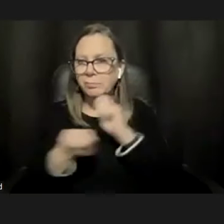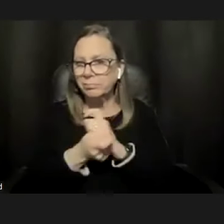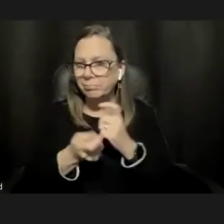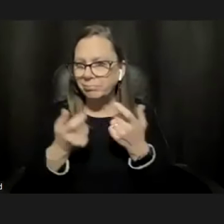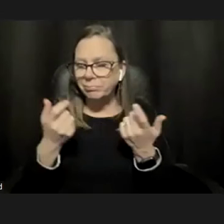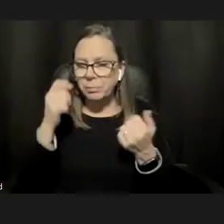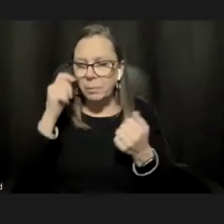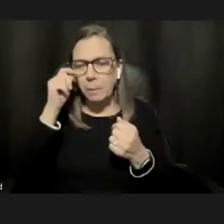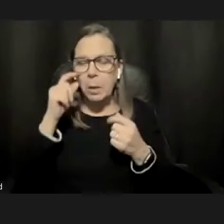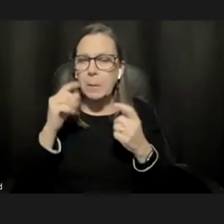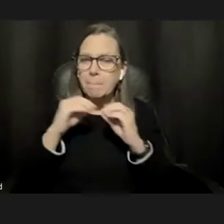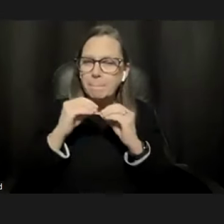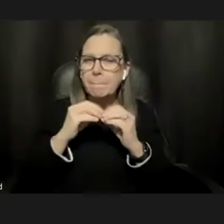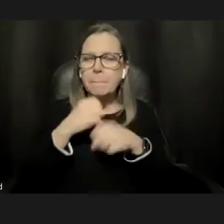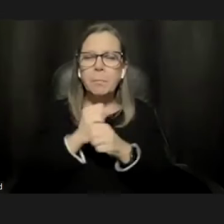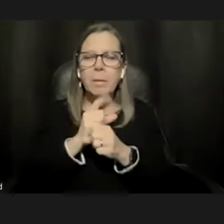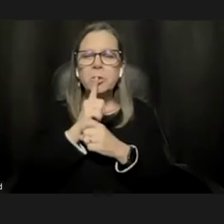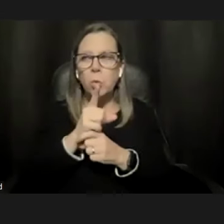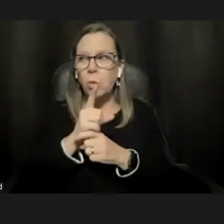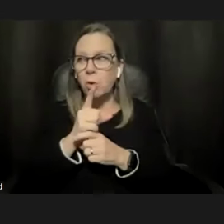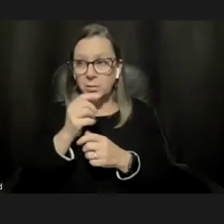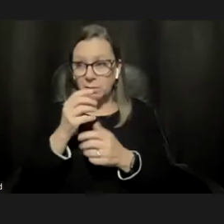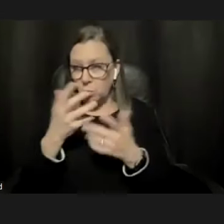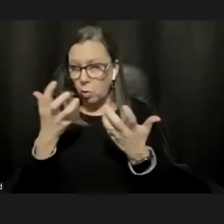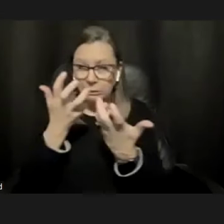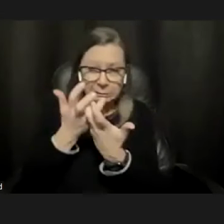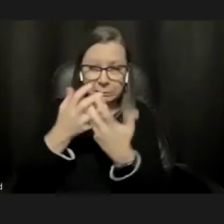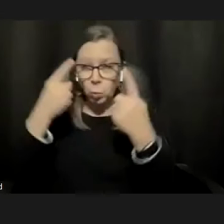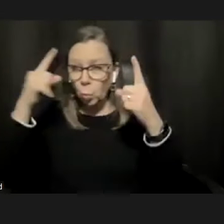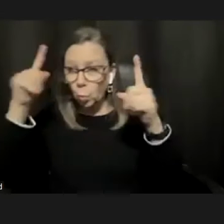make sure that what works is something that works for everyone.